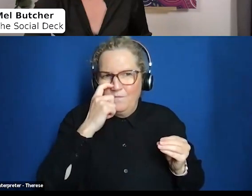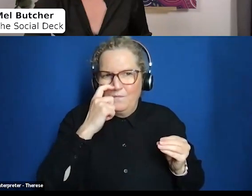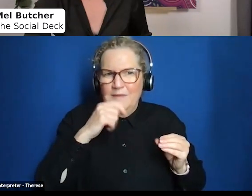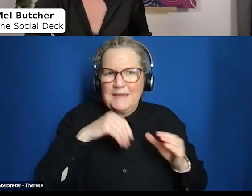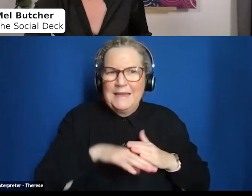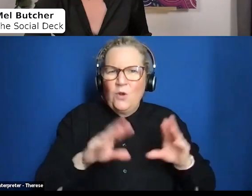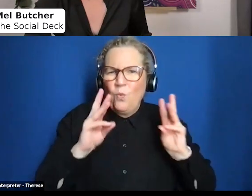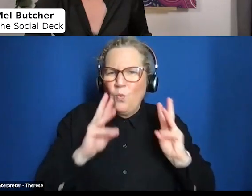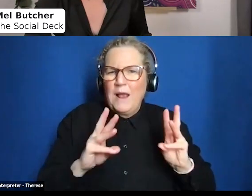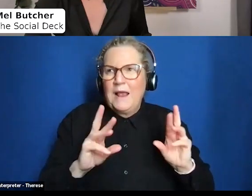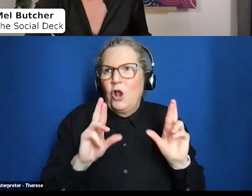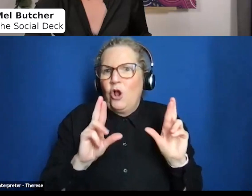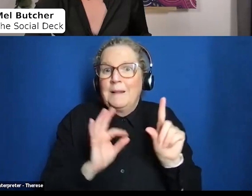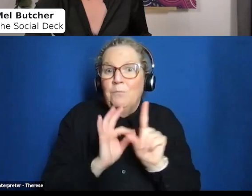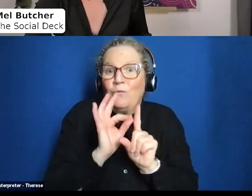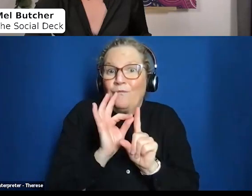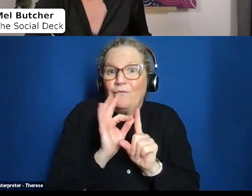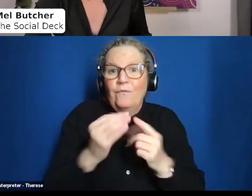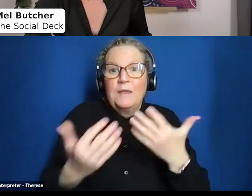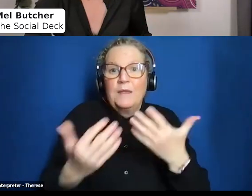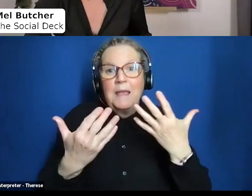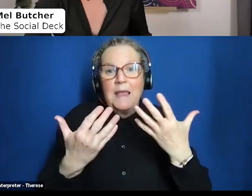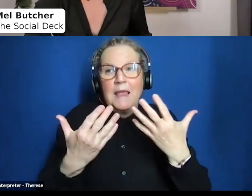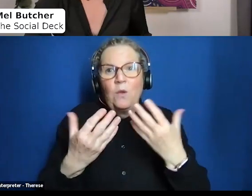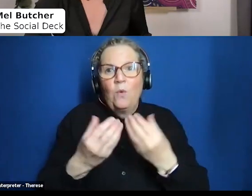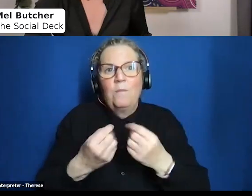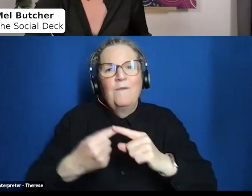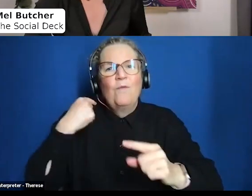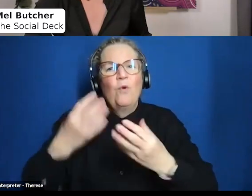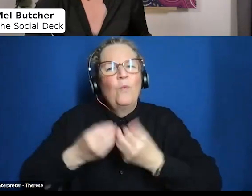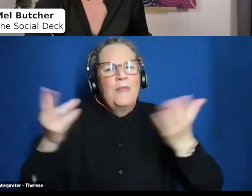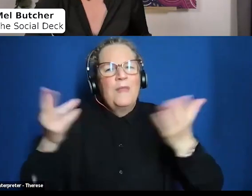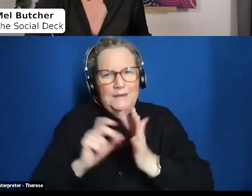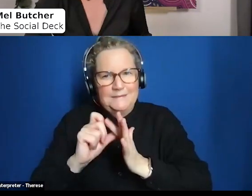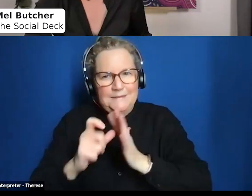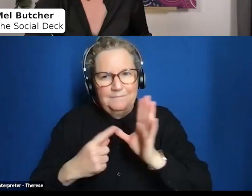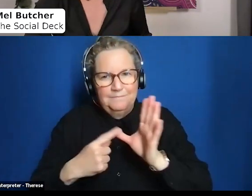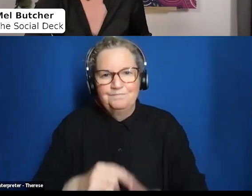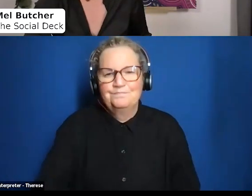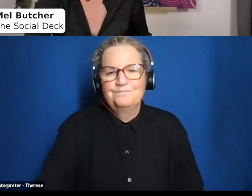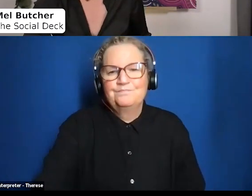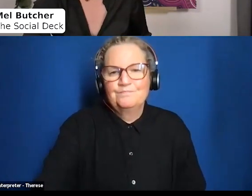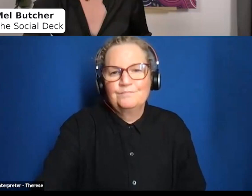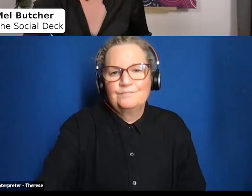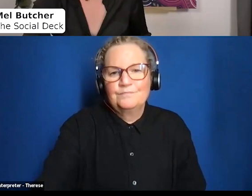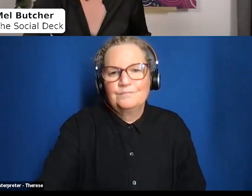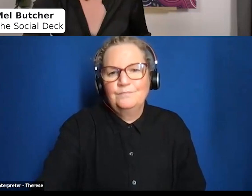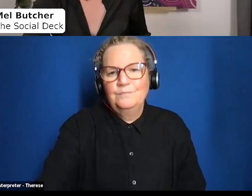better than it would have been without the National Disability data assets existence. Thanks very much.